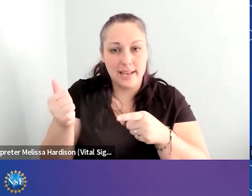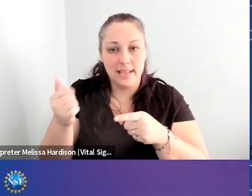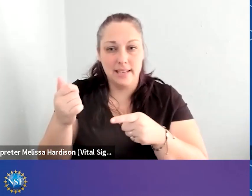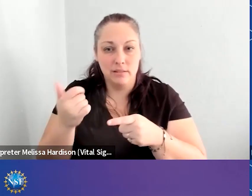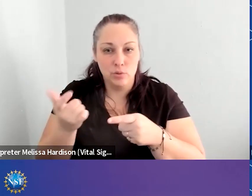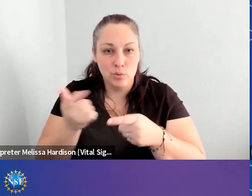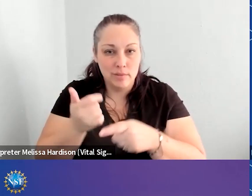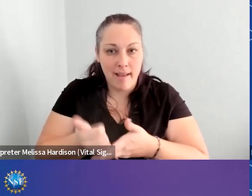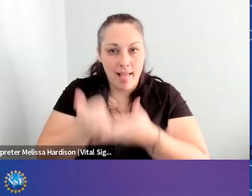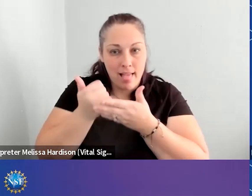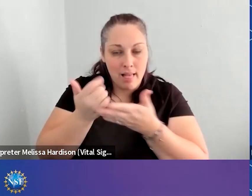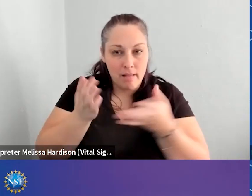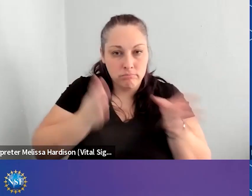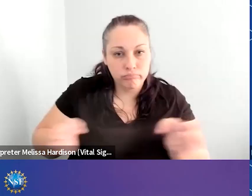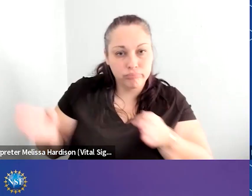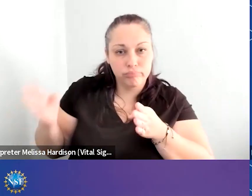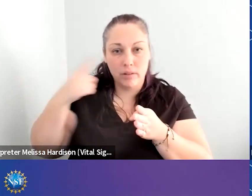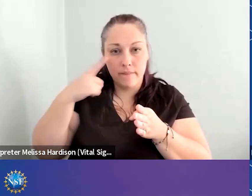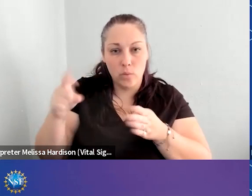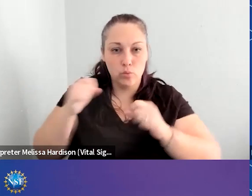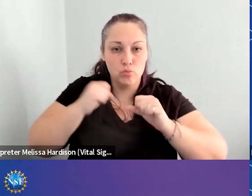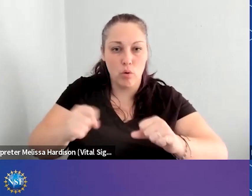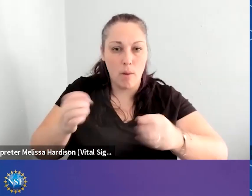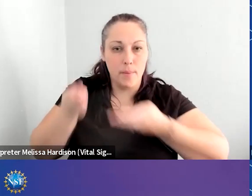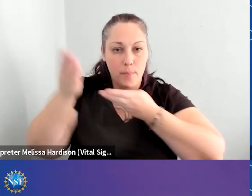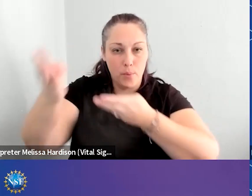Bonnie Green: AAAS provides workshops for IUSE specifically,